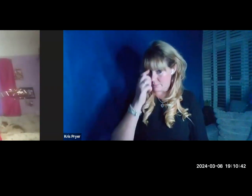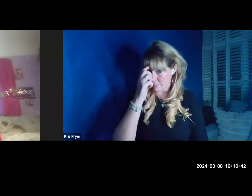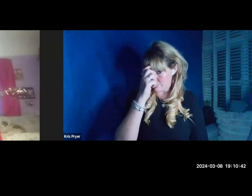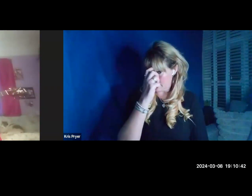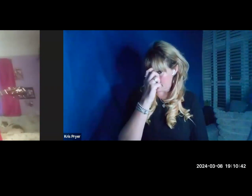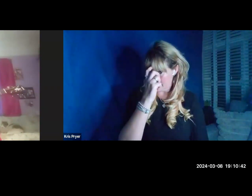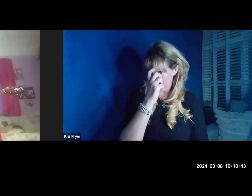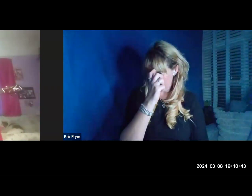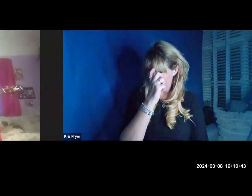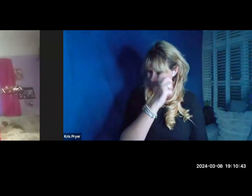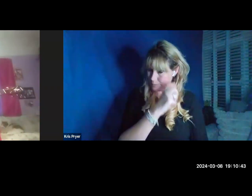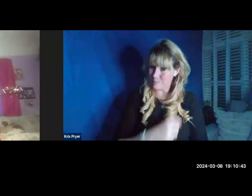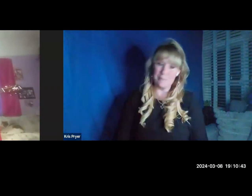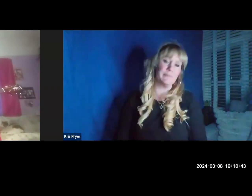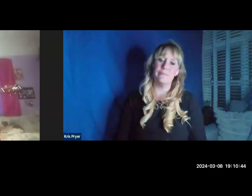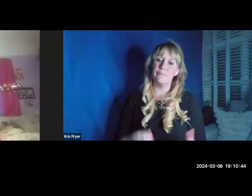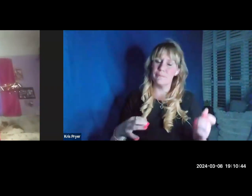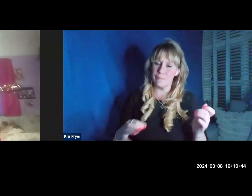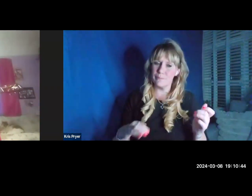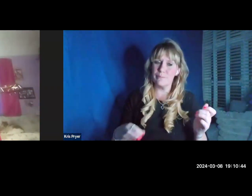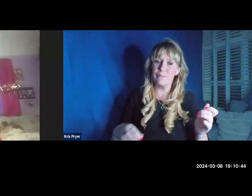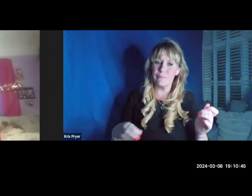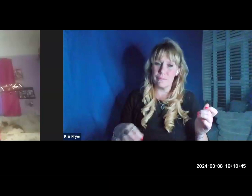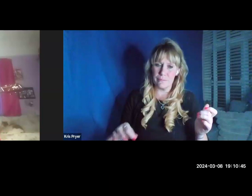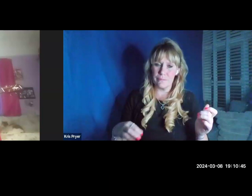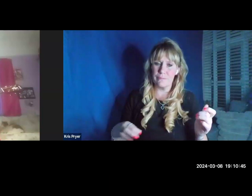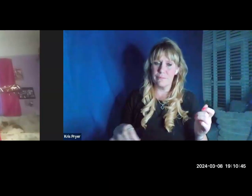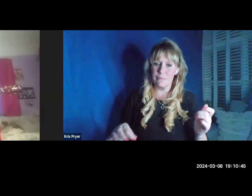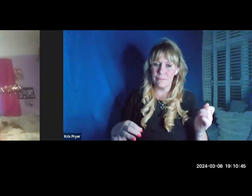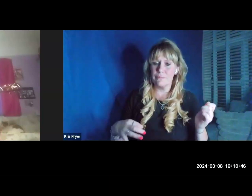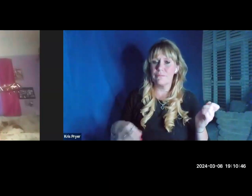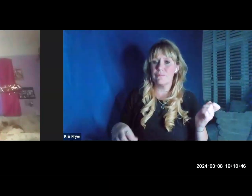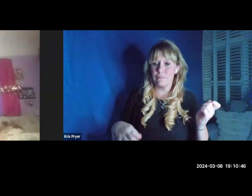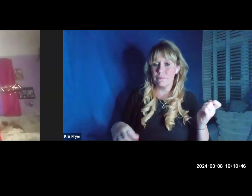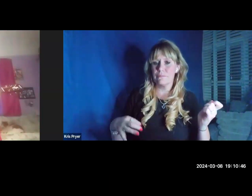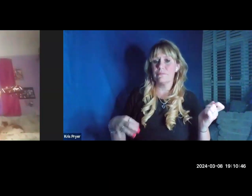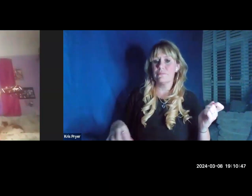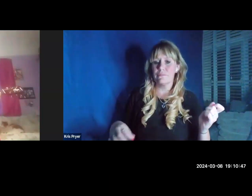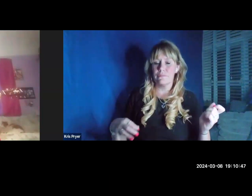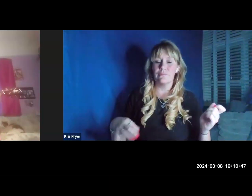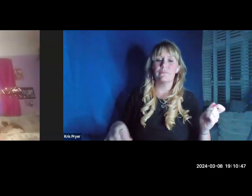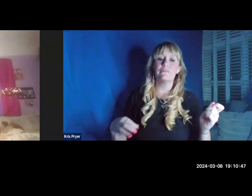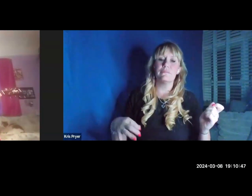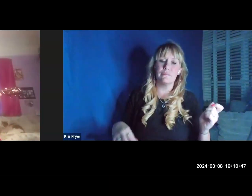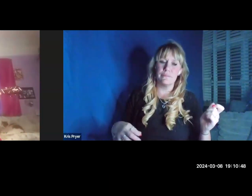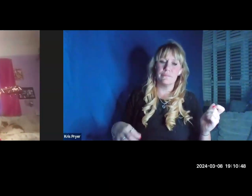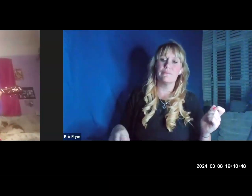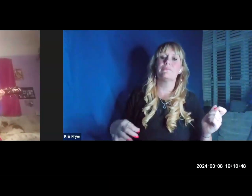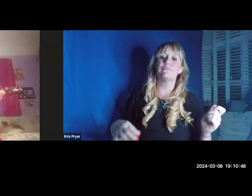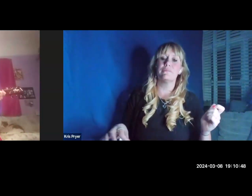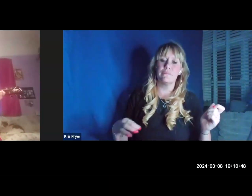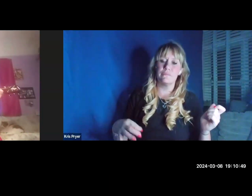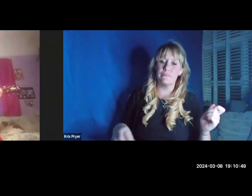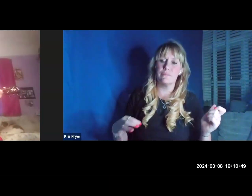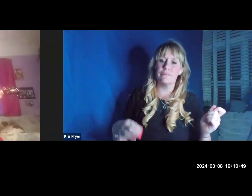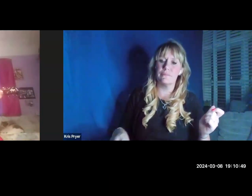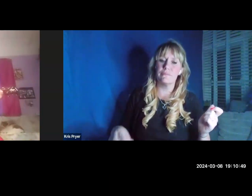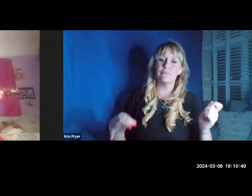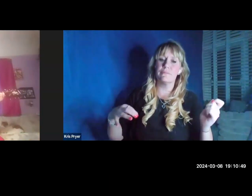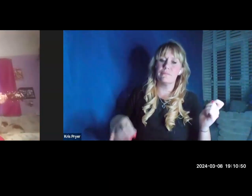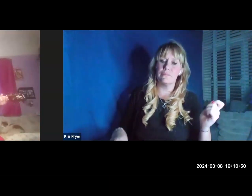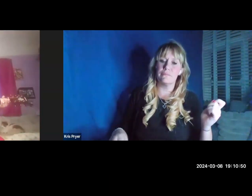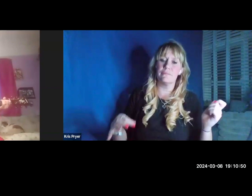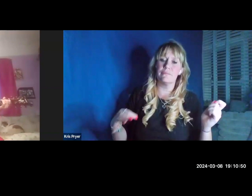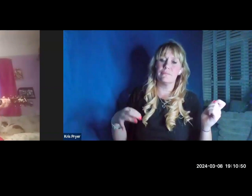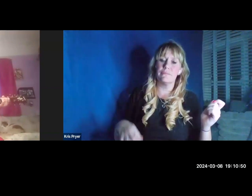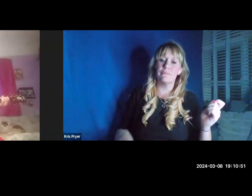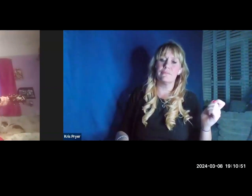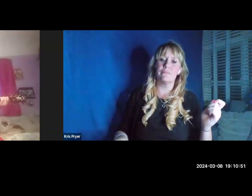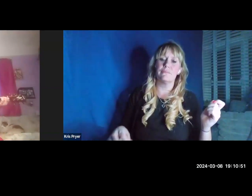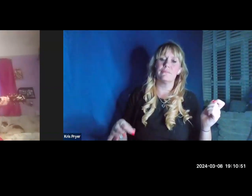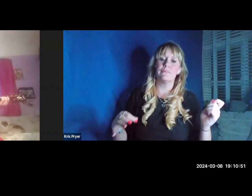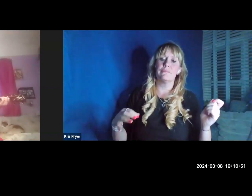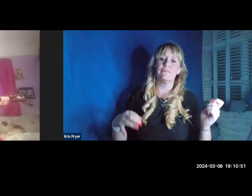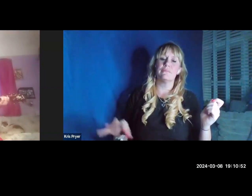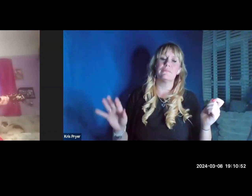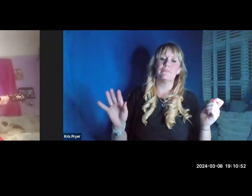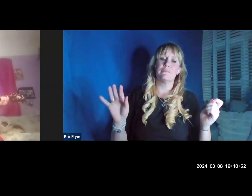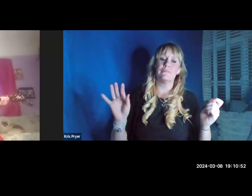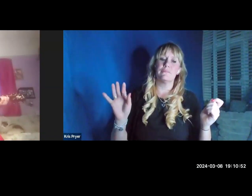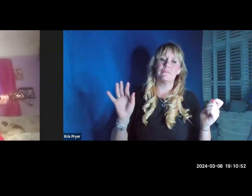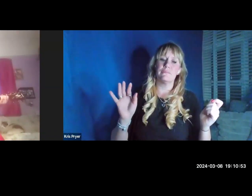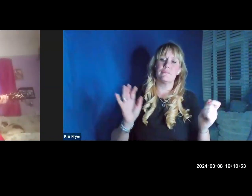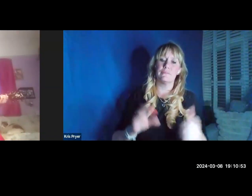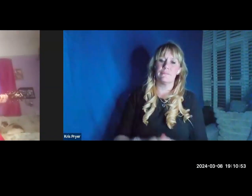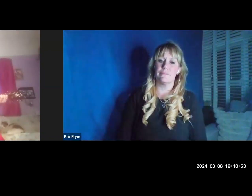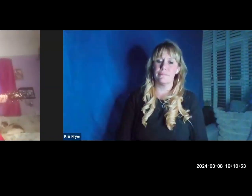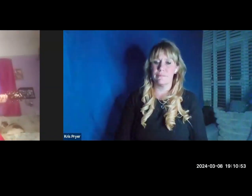Who cross this time.